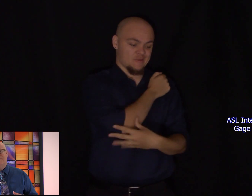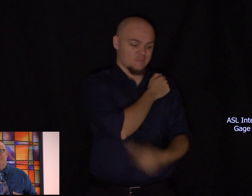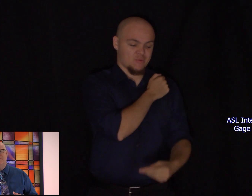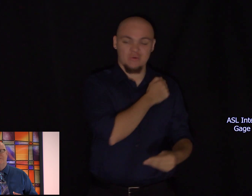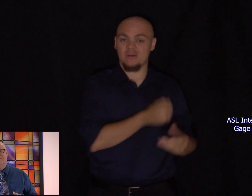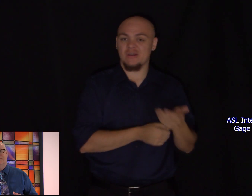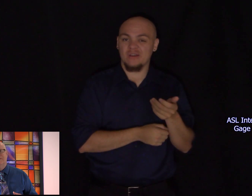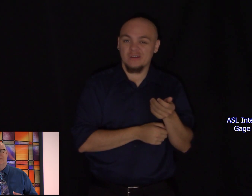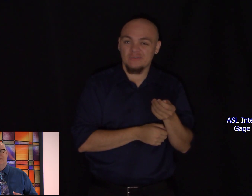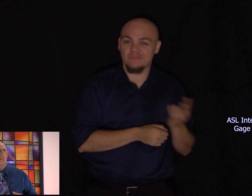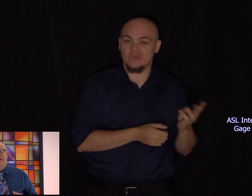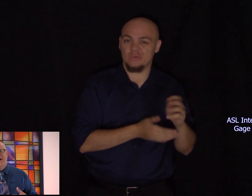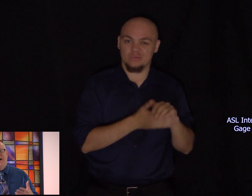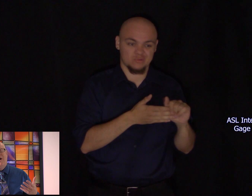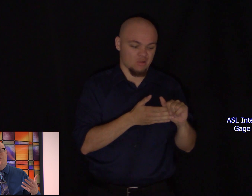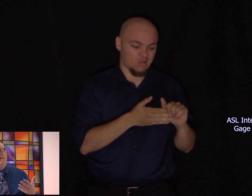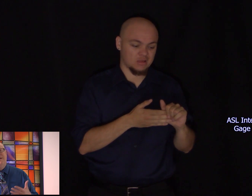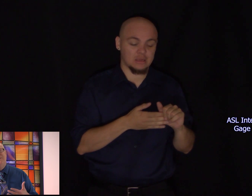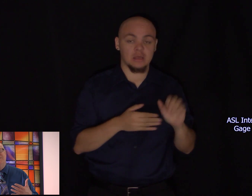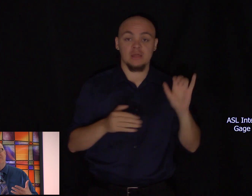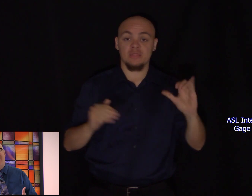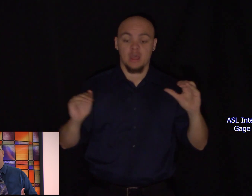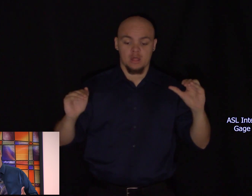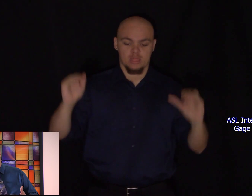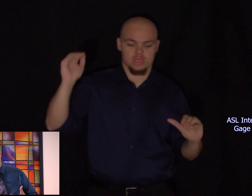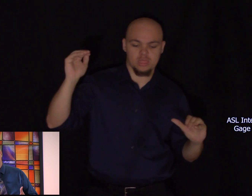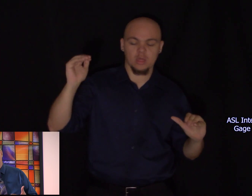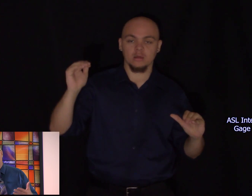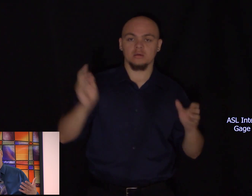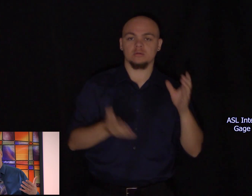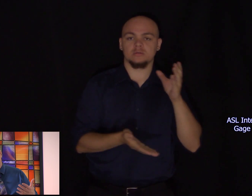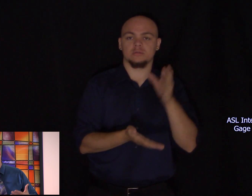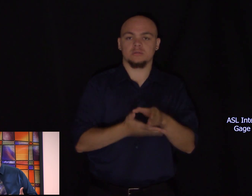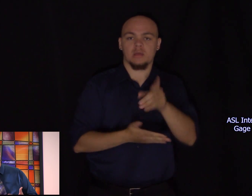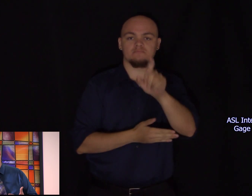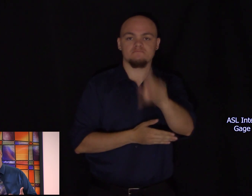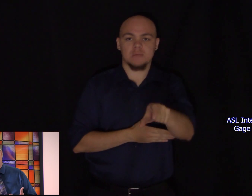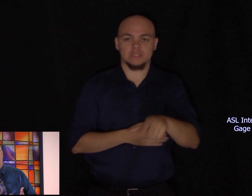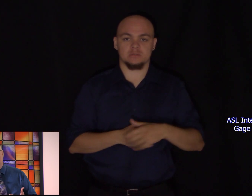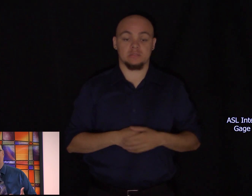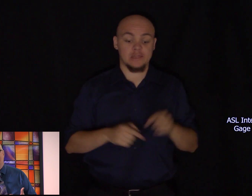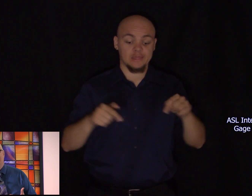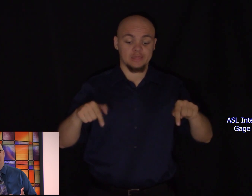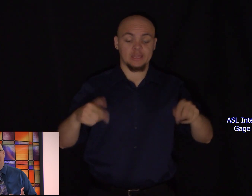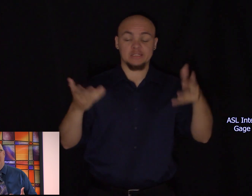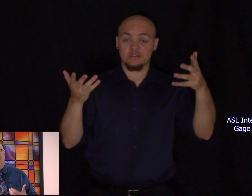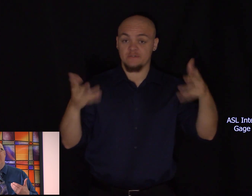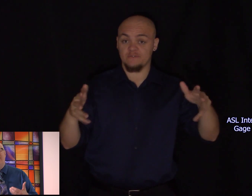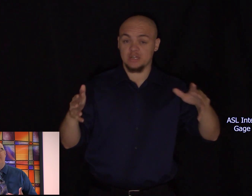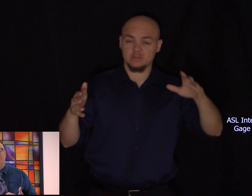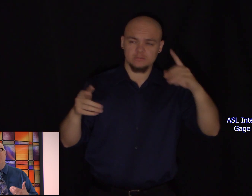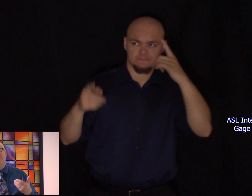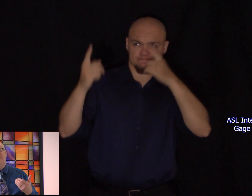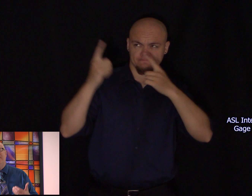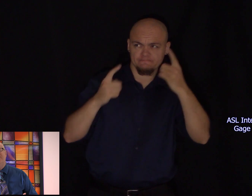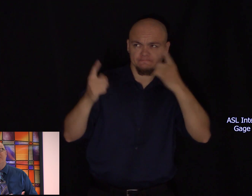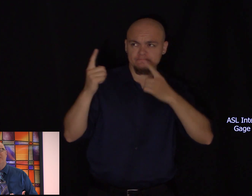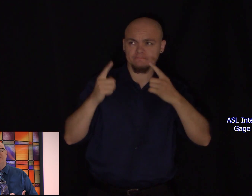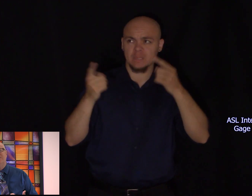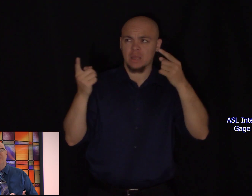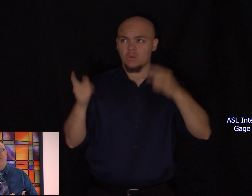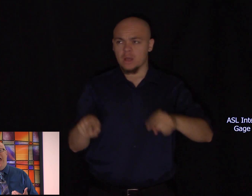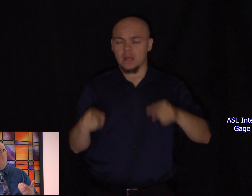so few we need to stop the injustice we need to stop the inequality let us when we finish this and